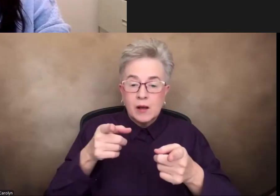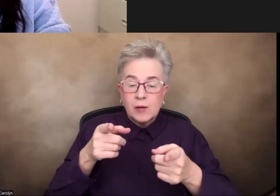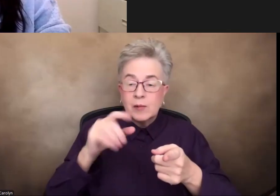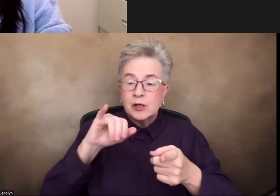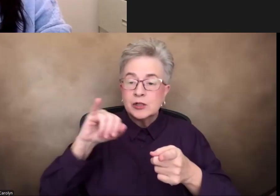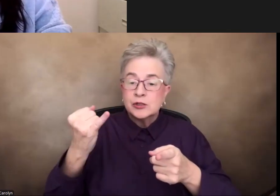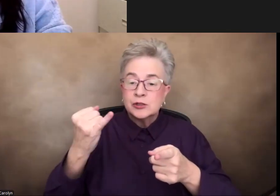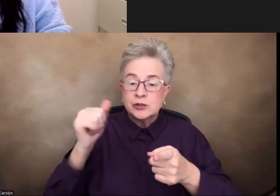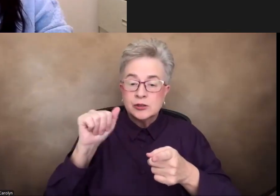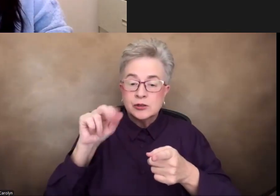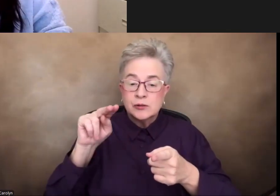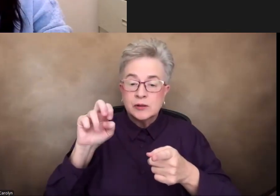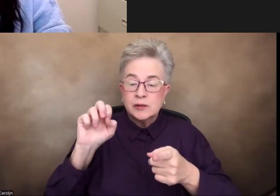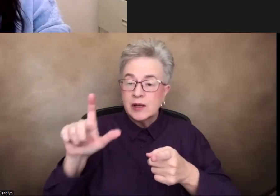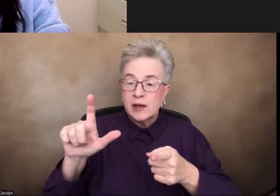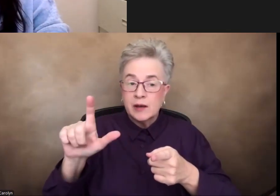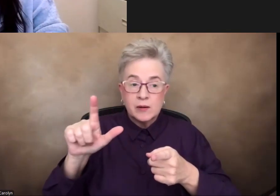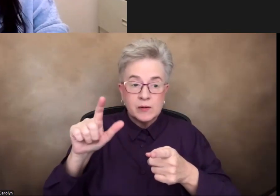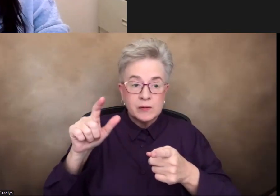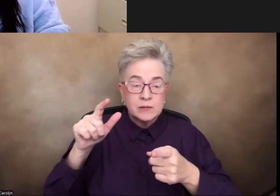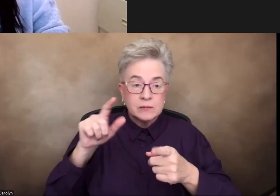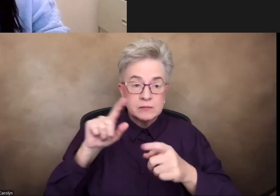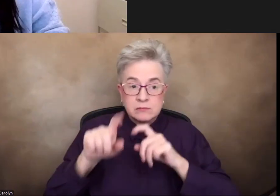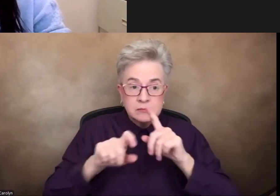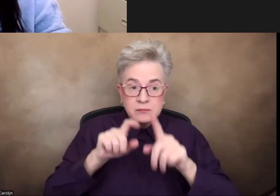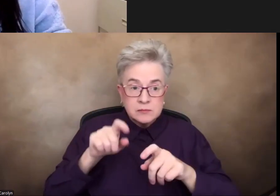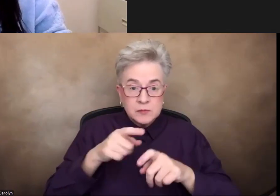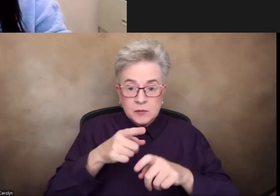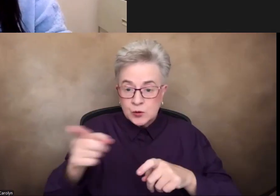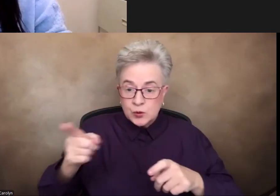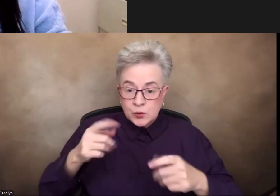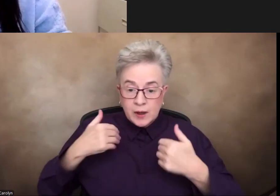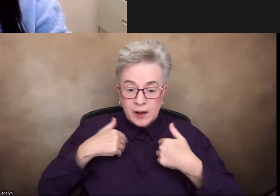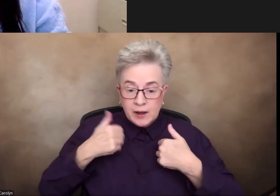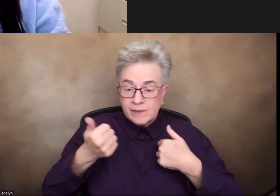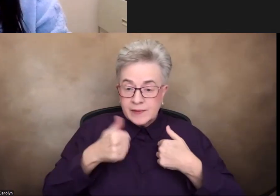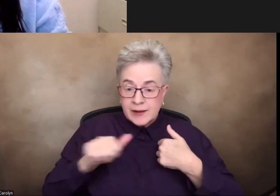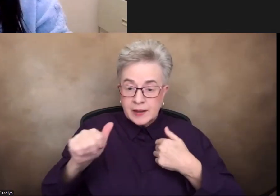to questions for a minute before we move on to our case.